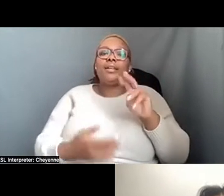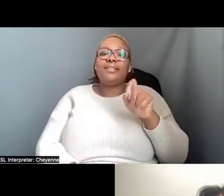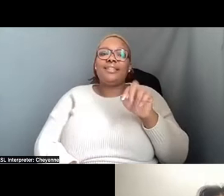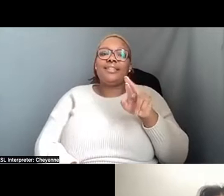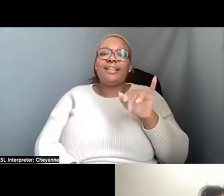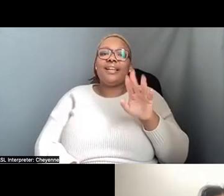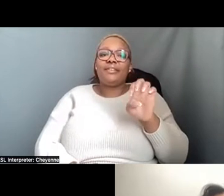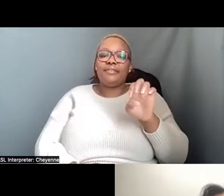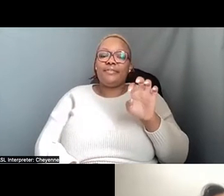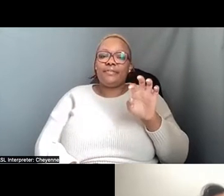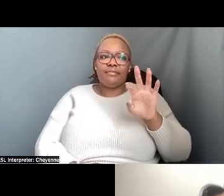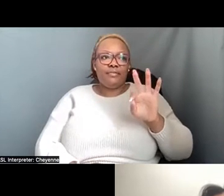narrative fiction features.